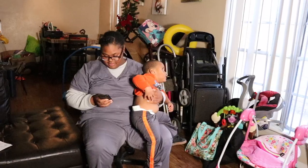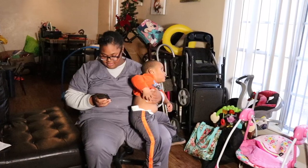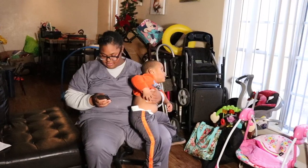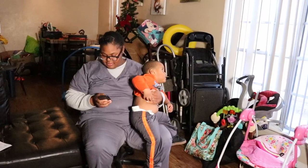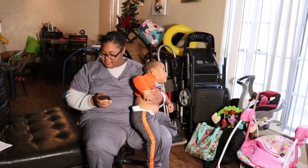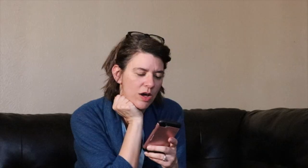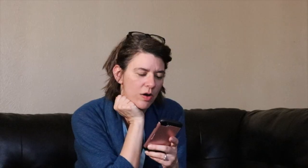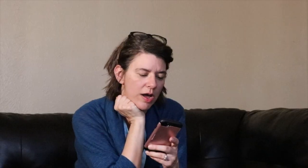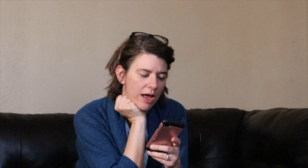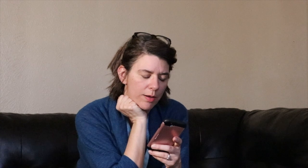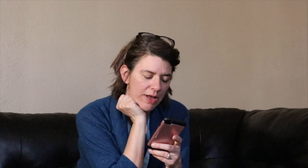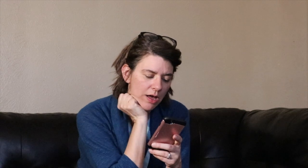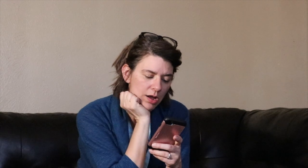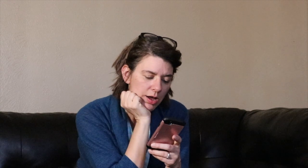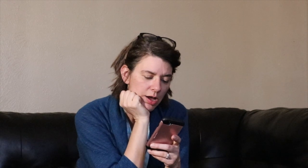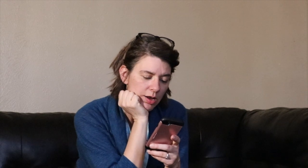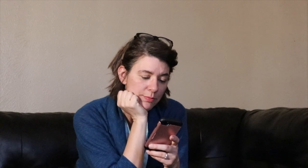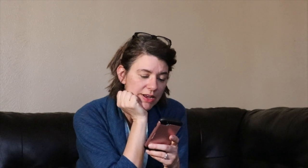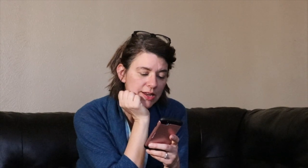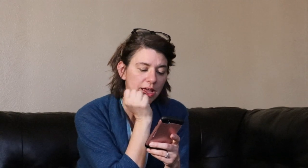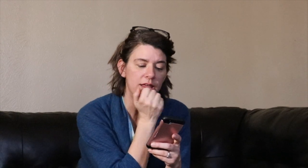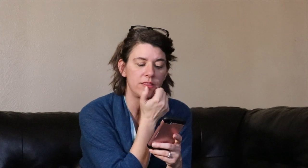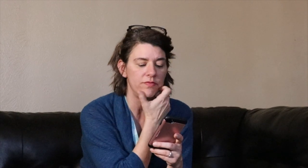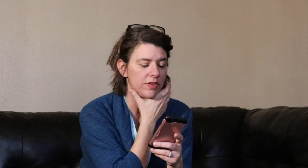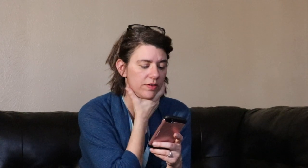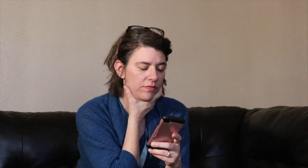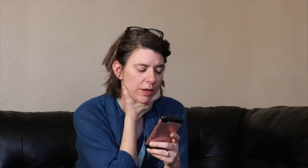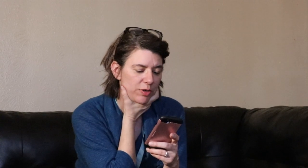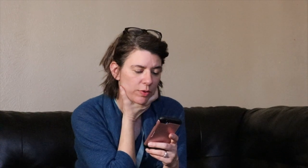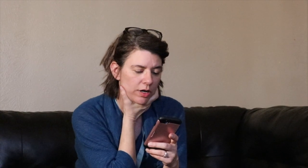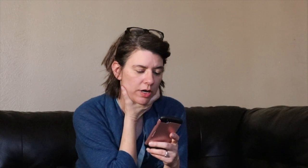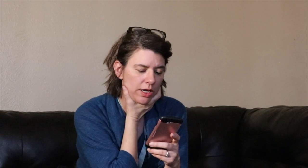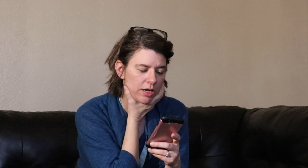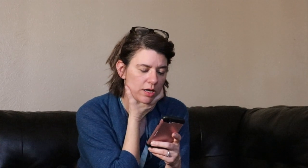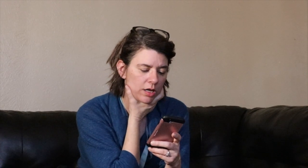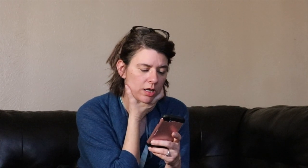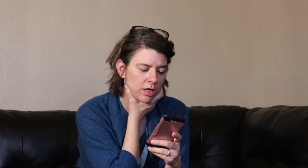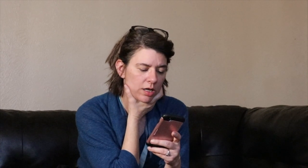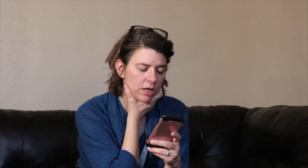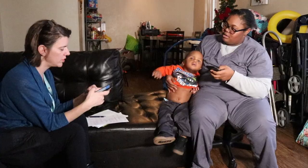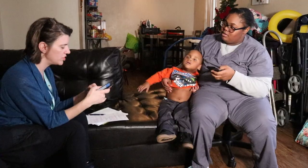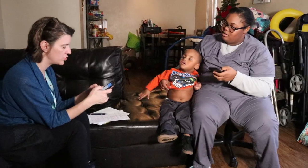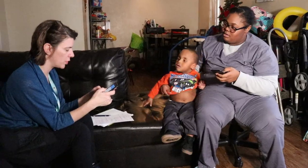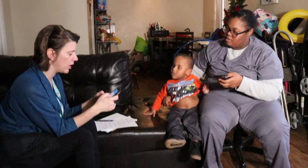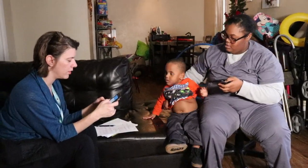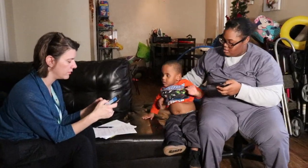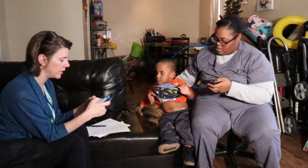Alright, so how about on Monday the 5th of February? We can do twelve.